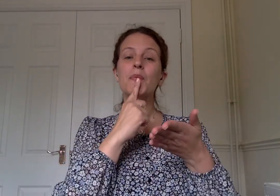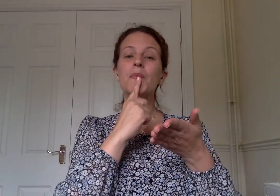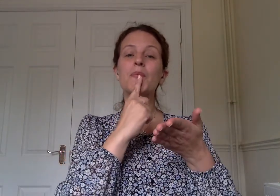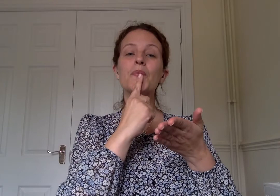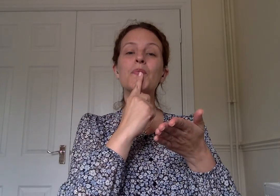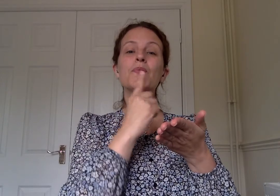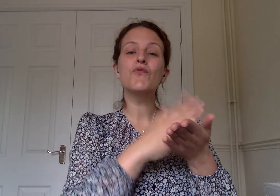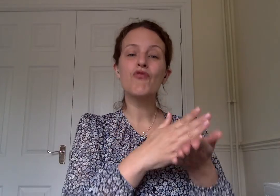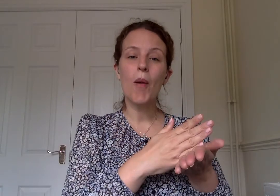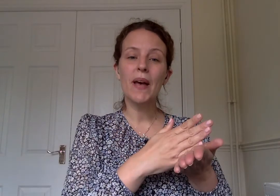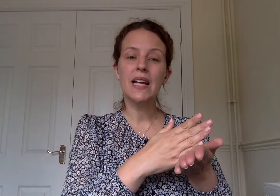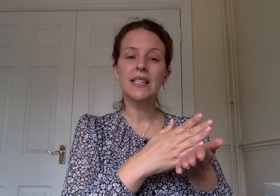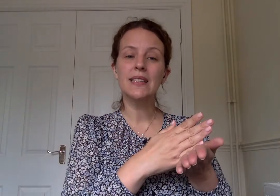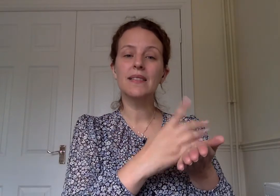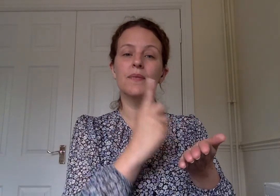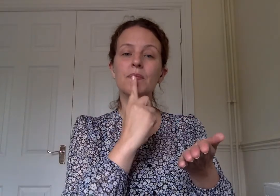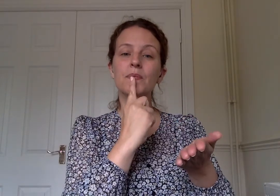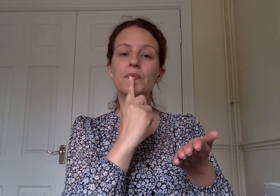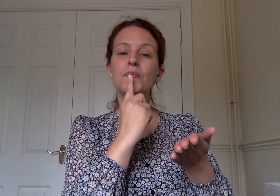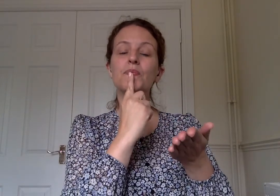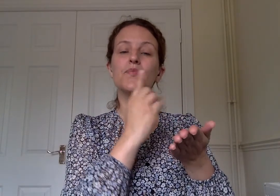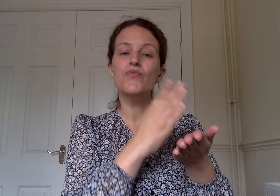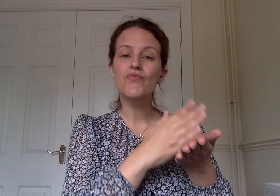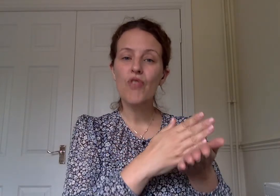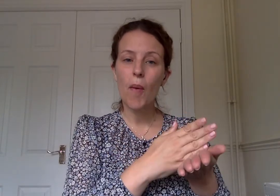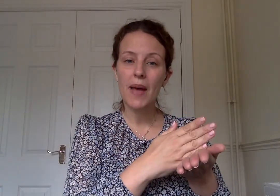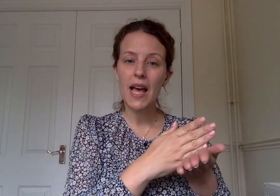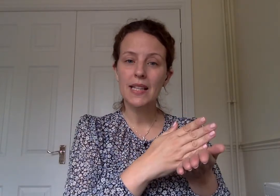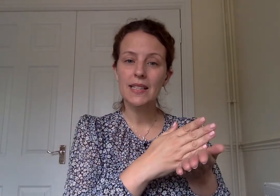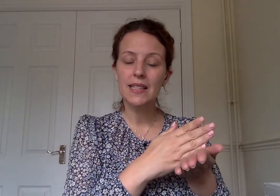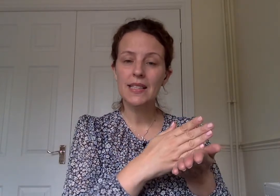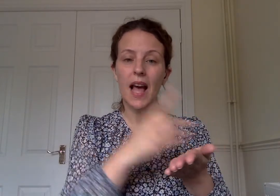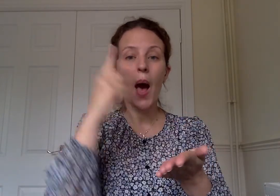Promise